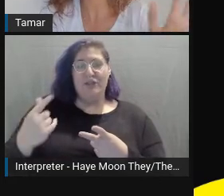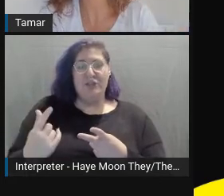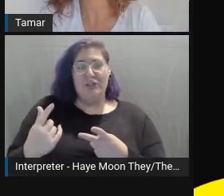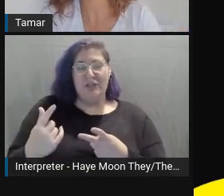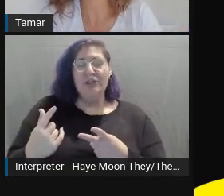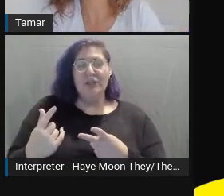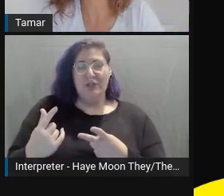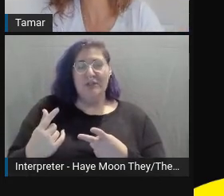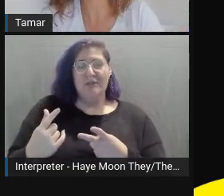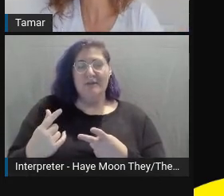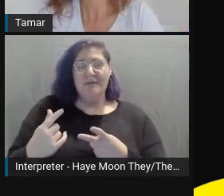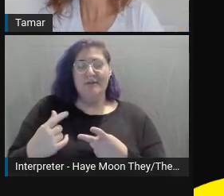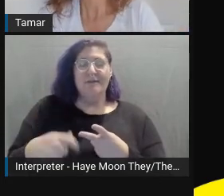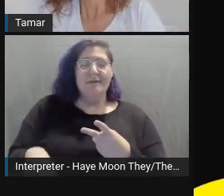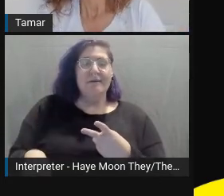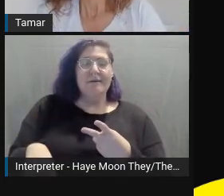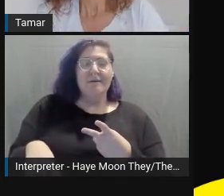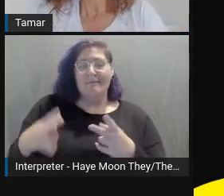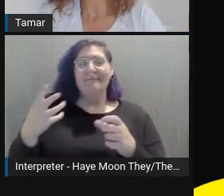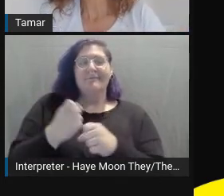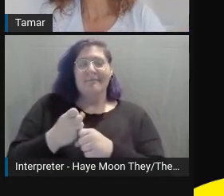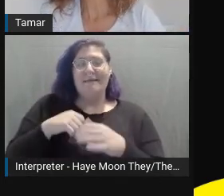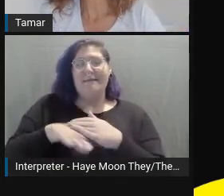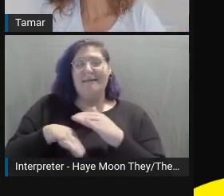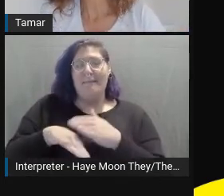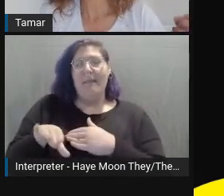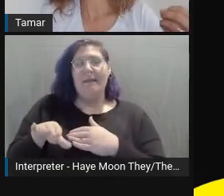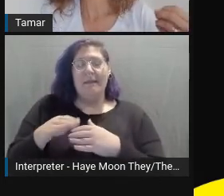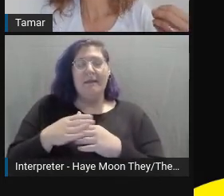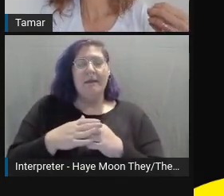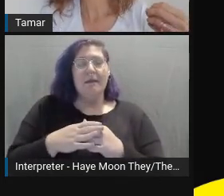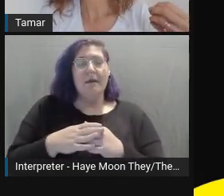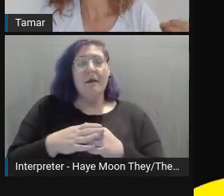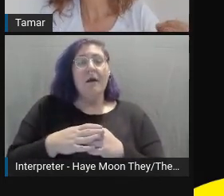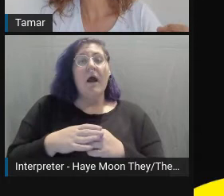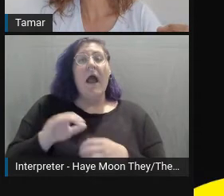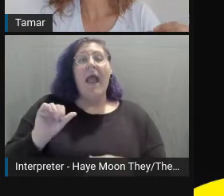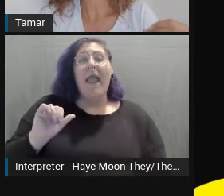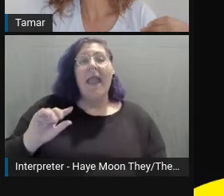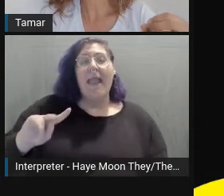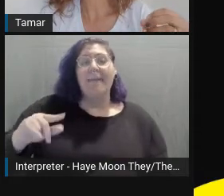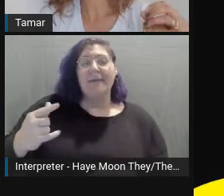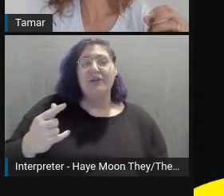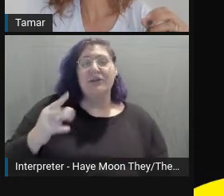The W3C created this website where I really think that it speaks